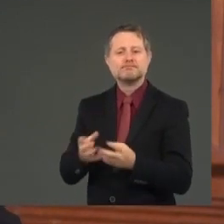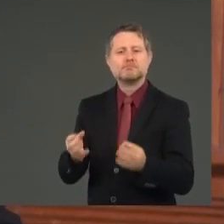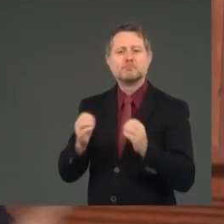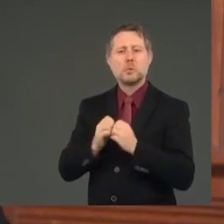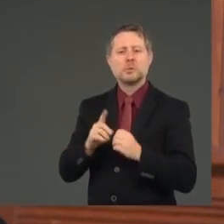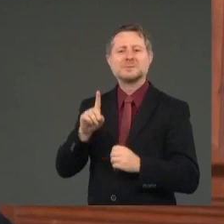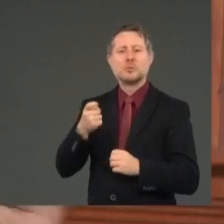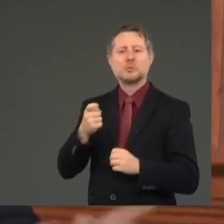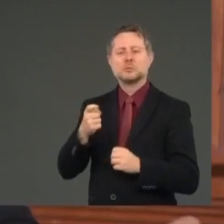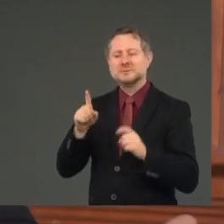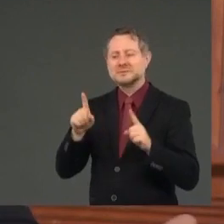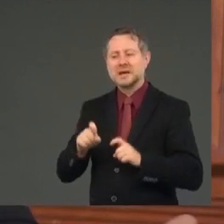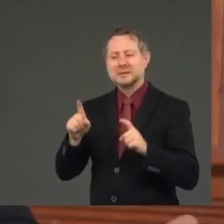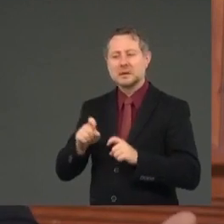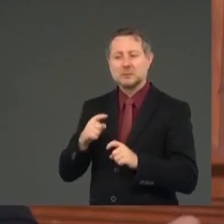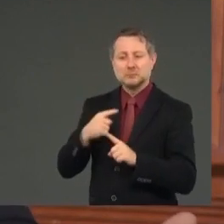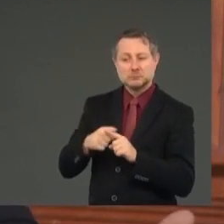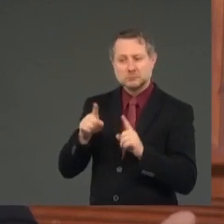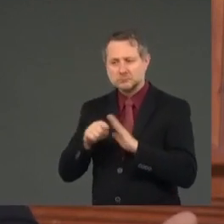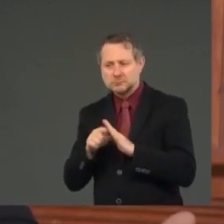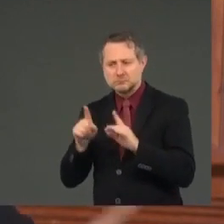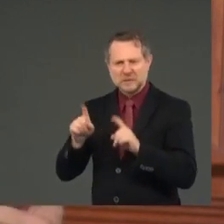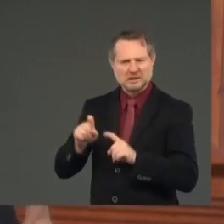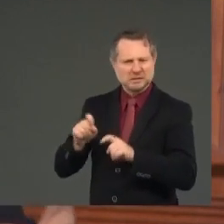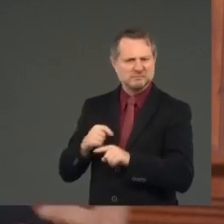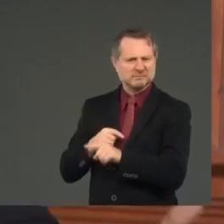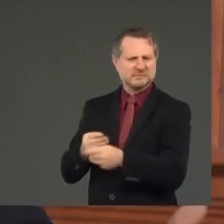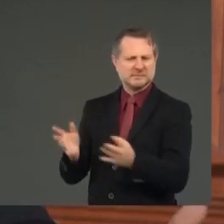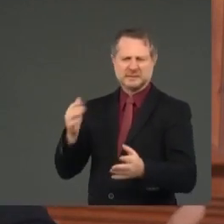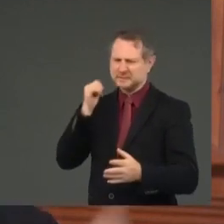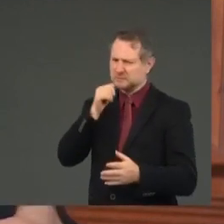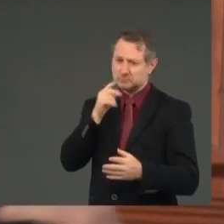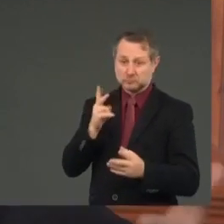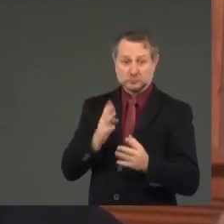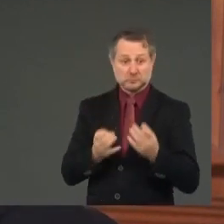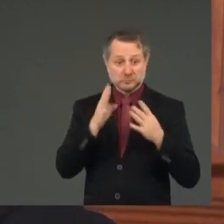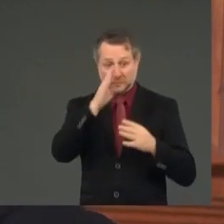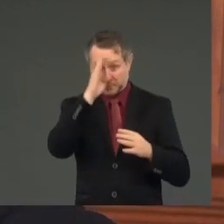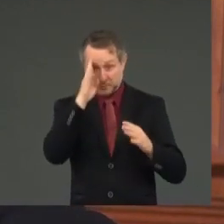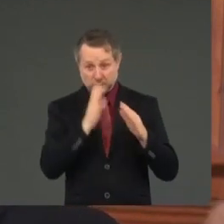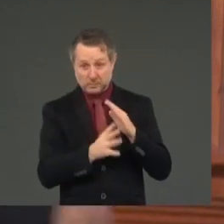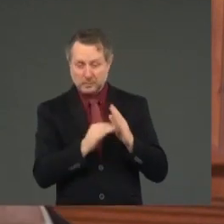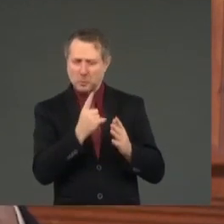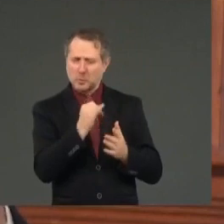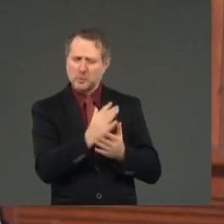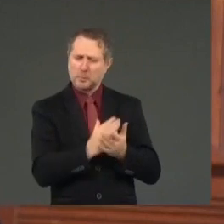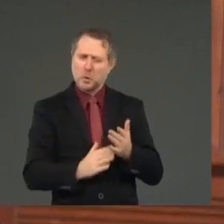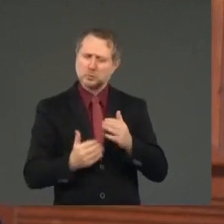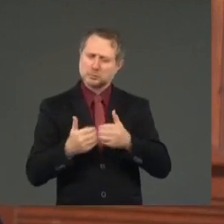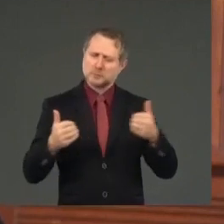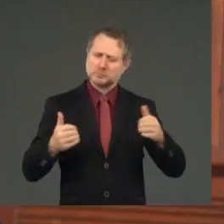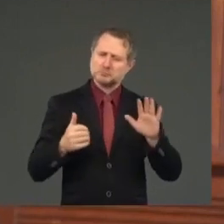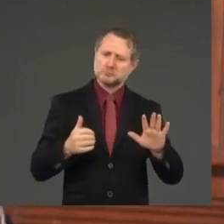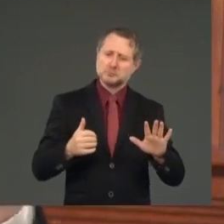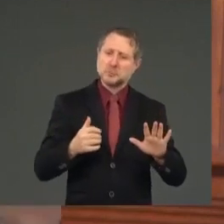NOW THAT WE'VE REOPENED REGIONS, LET'S GET THE DIAGNOSTIC TESTING RIGHT AWAY, LET'S SEE WHAT'S GOING ON IN SPECIFIC AREAS.